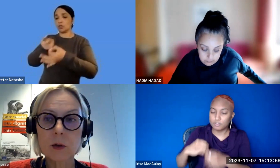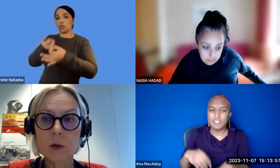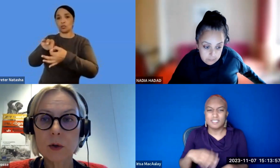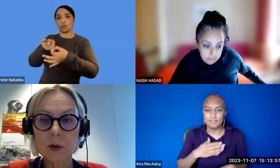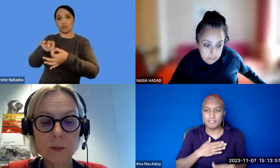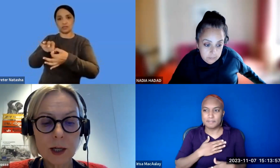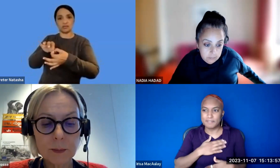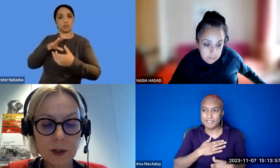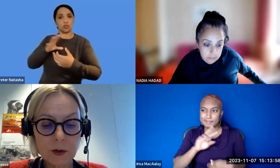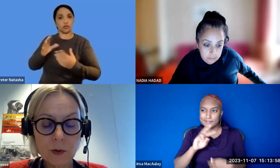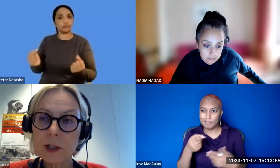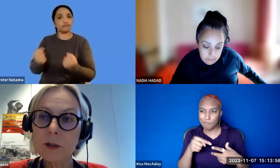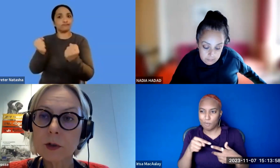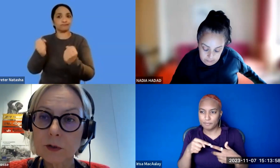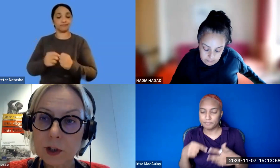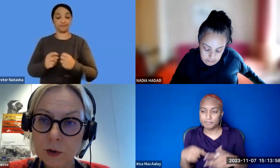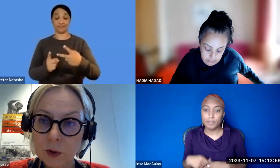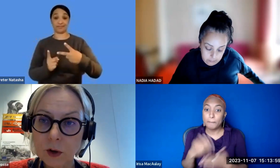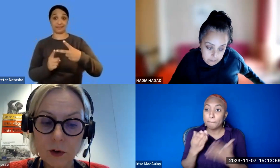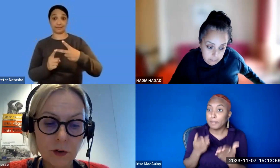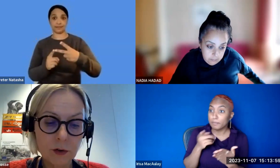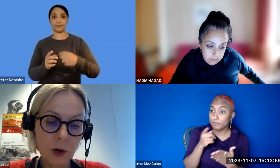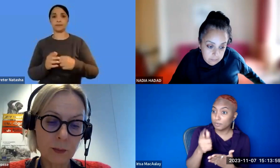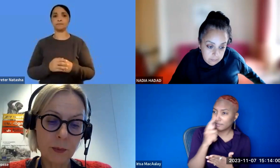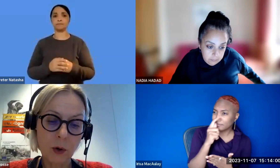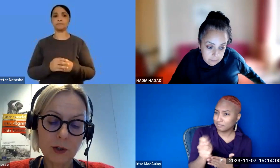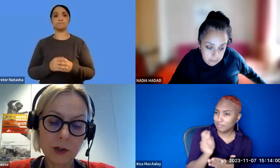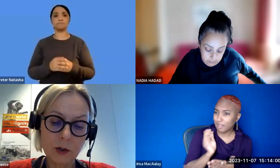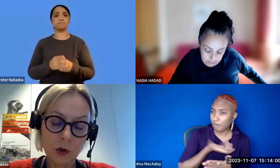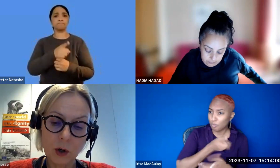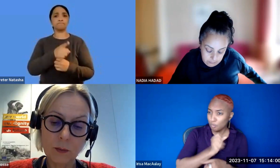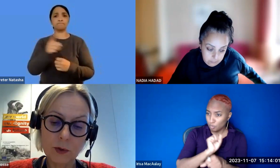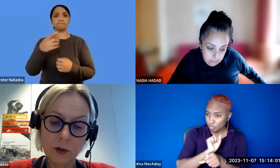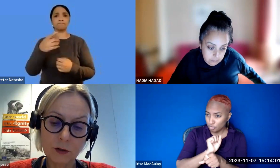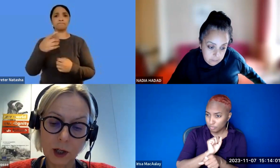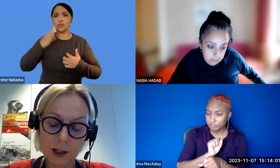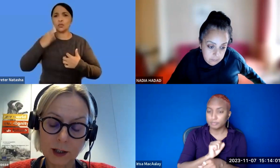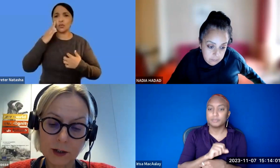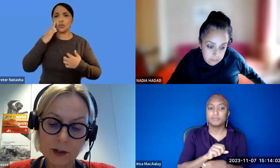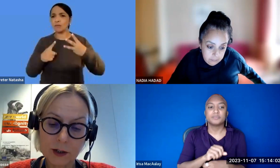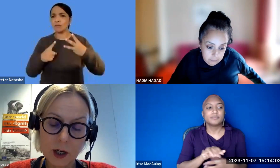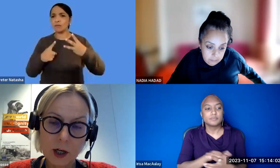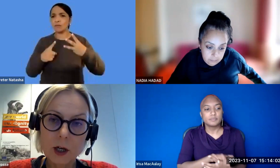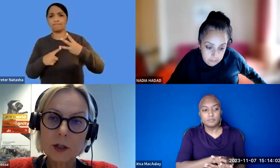So you might be interested in what we are doing. The third point, in terms of guidance.